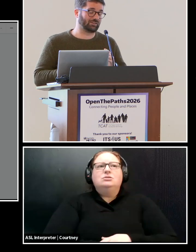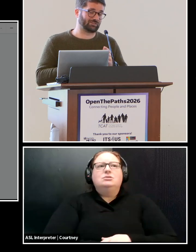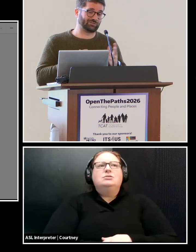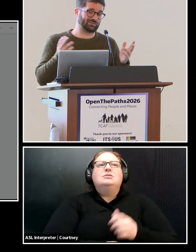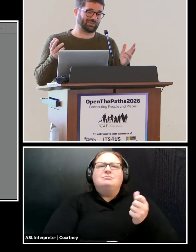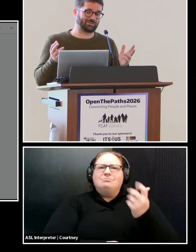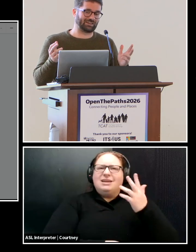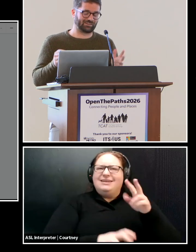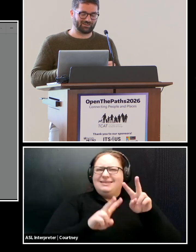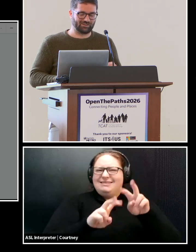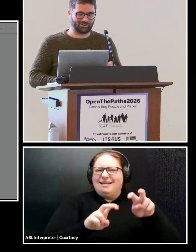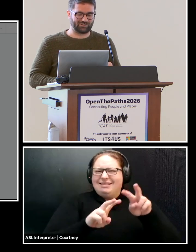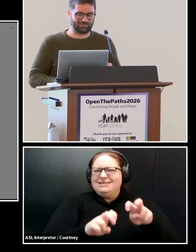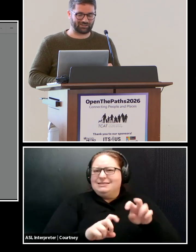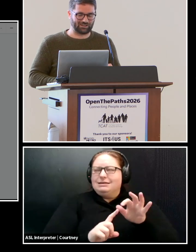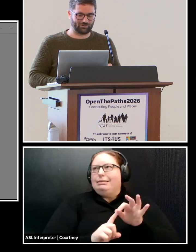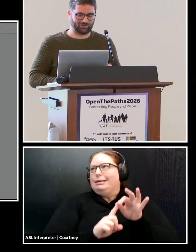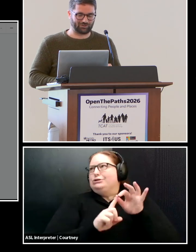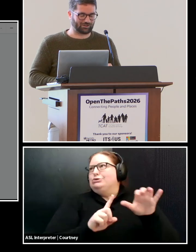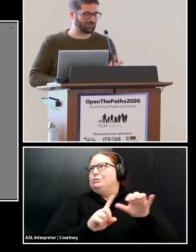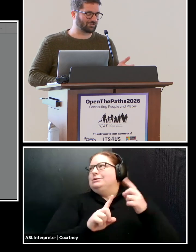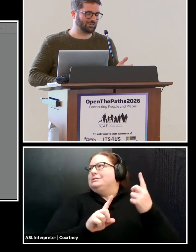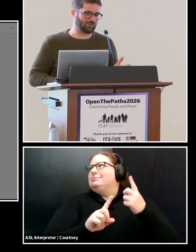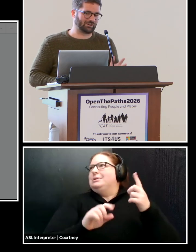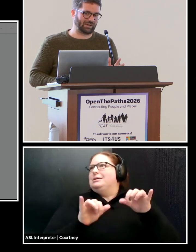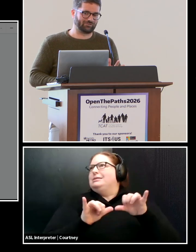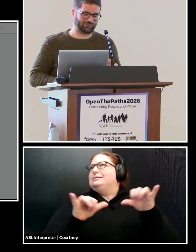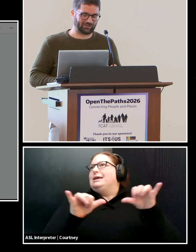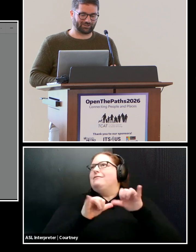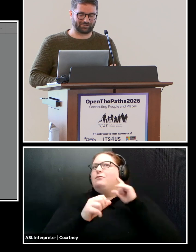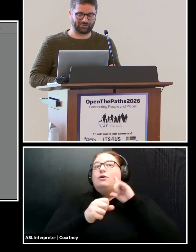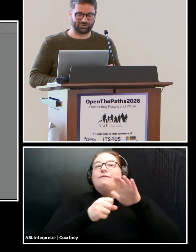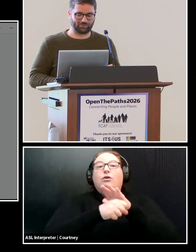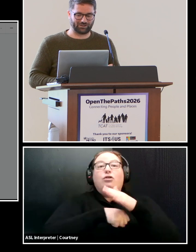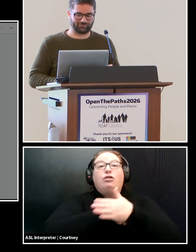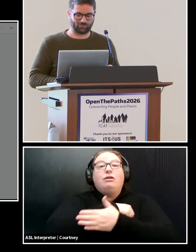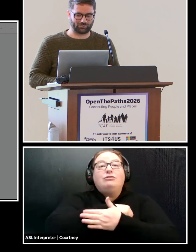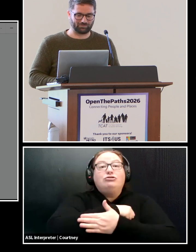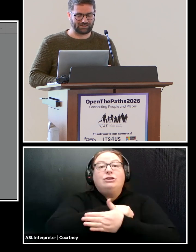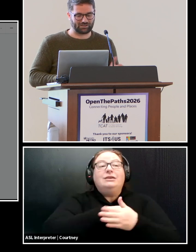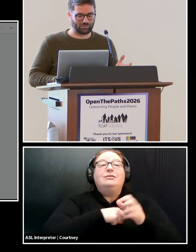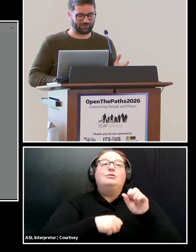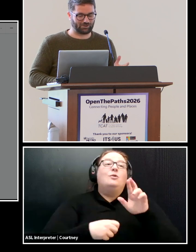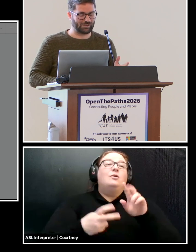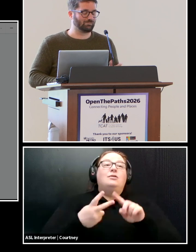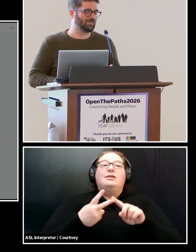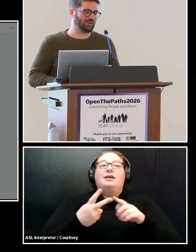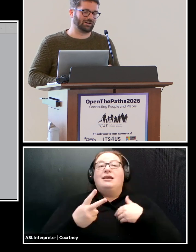unless you're doing something at uh the scale of a country or have uh you know a 4 gigabyte RAM,